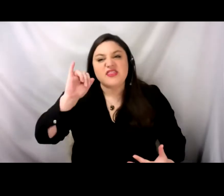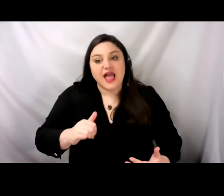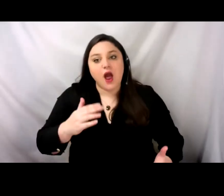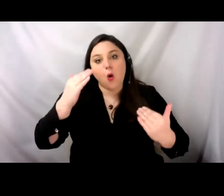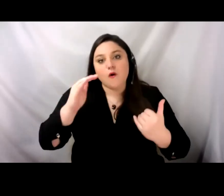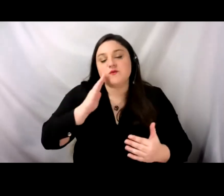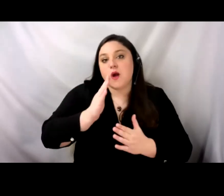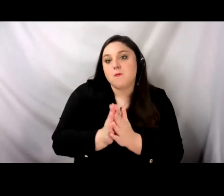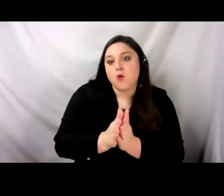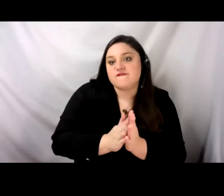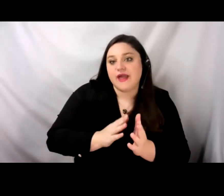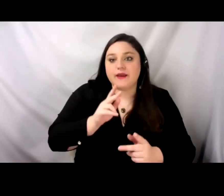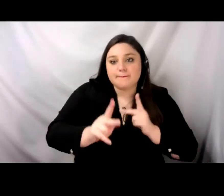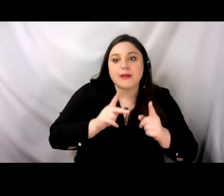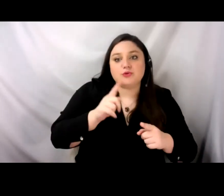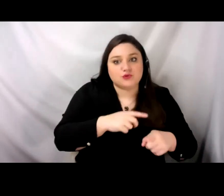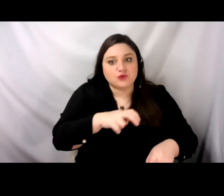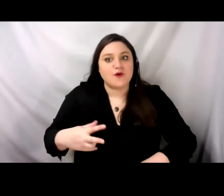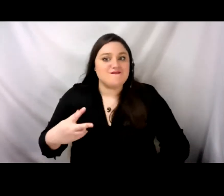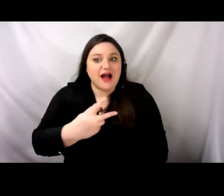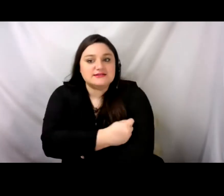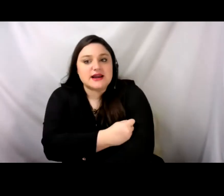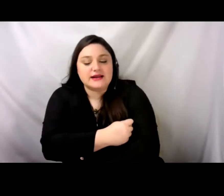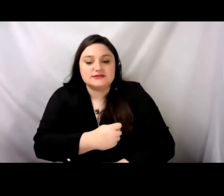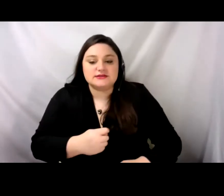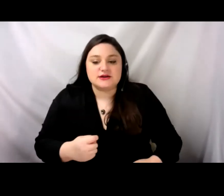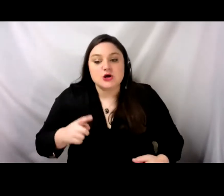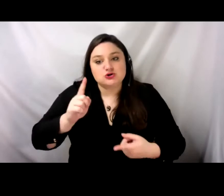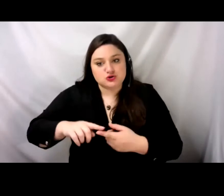One of the challenges with having a spike like the one we had